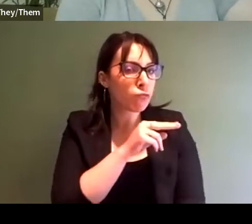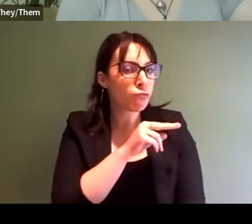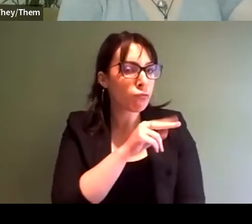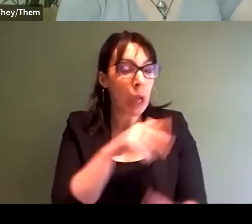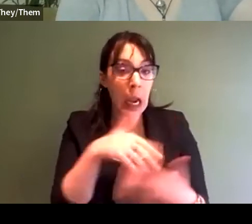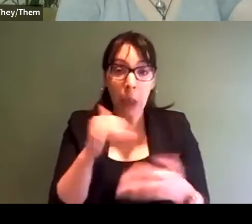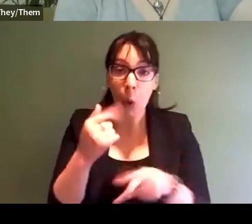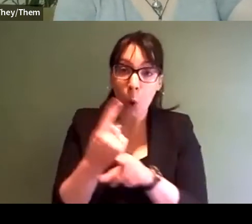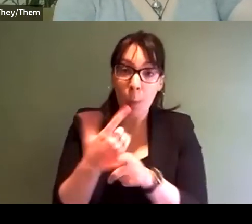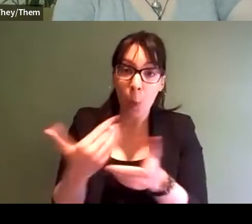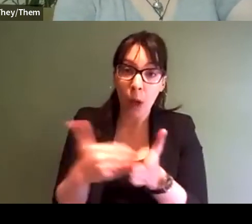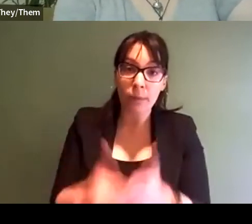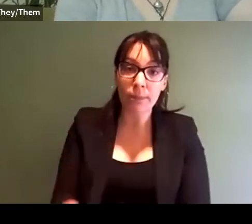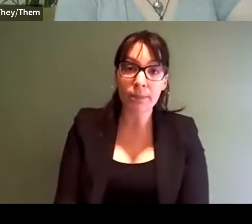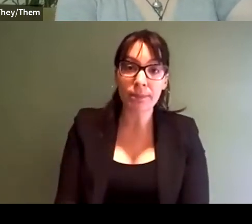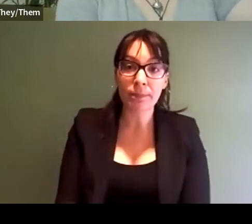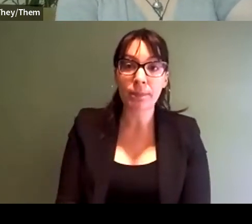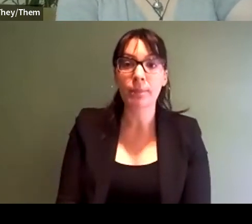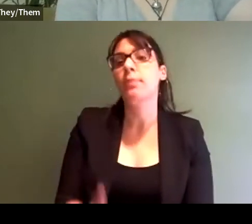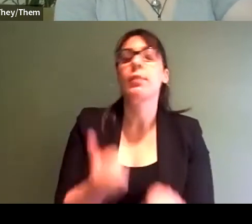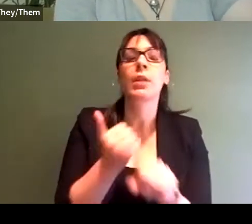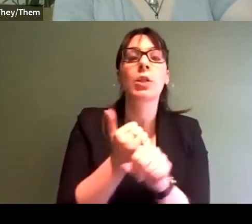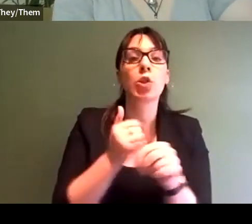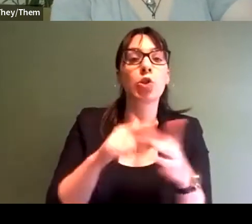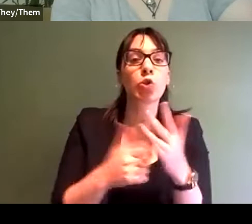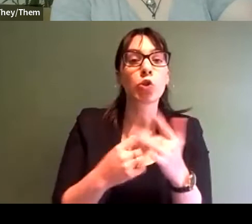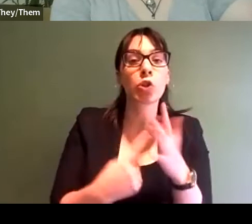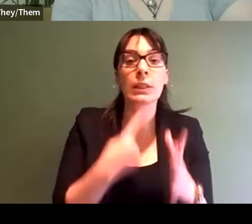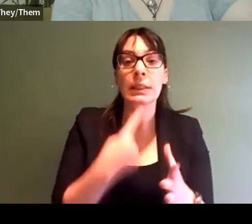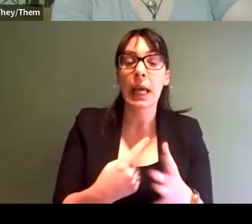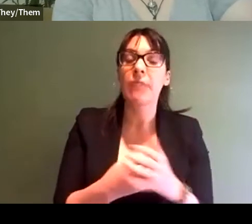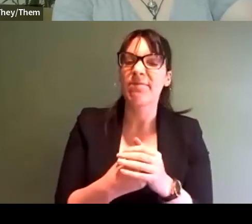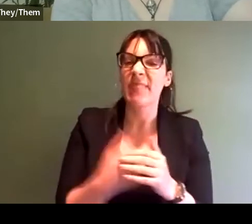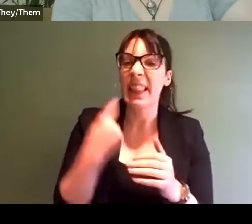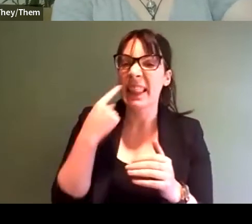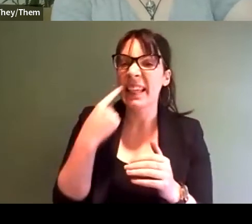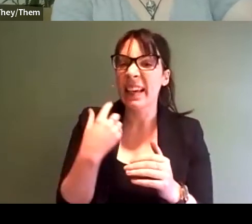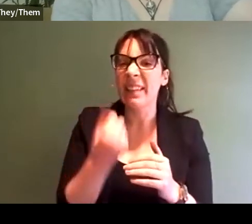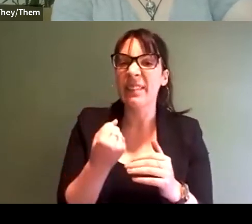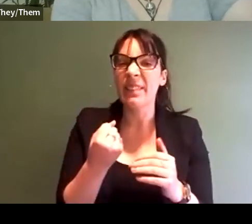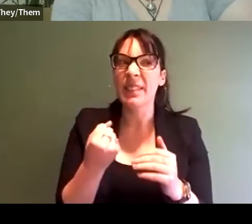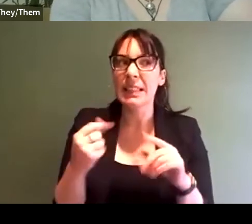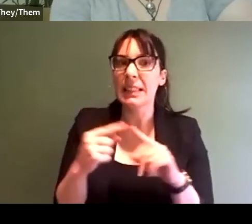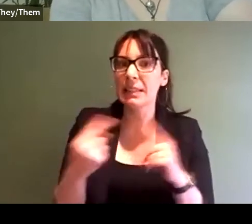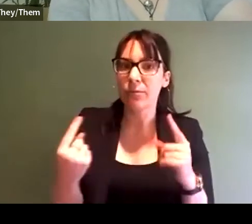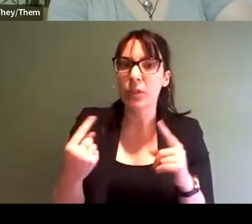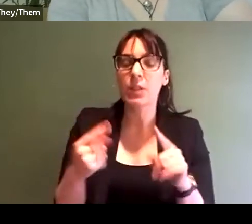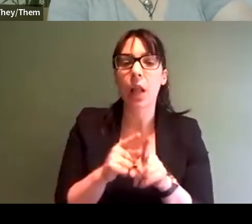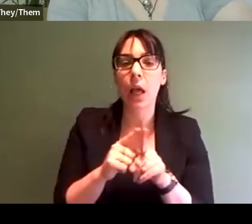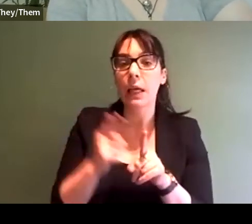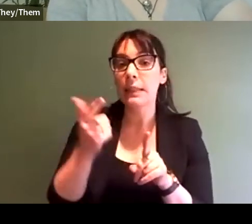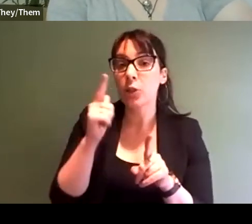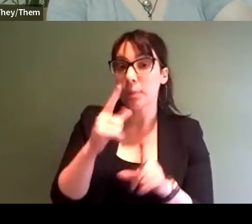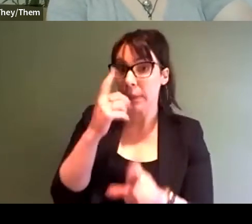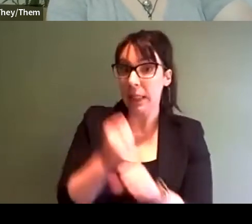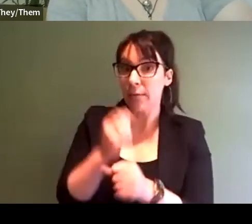I think that that's absolutely a difference between a teacher, believing that the diagnosis it's real and acting on it.